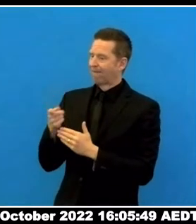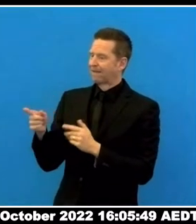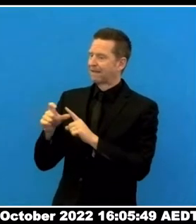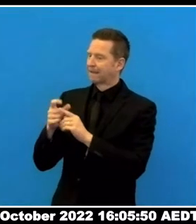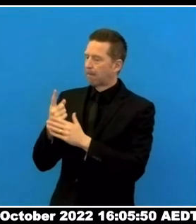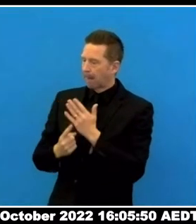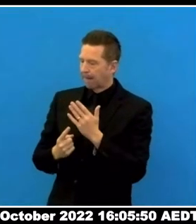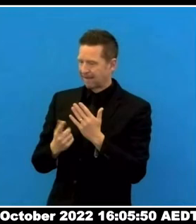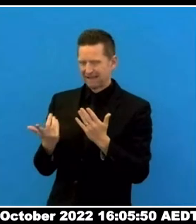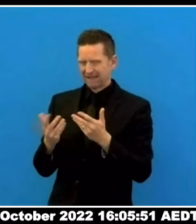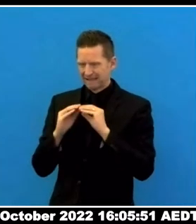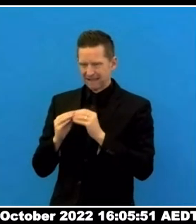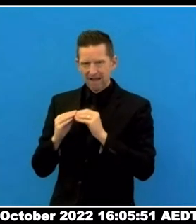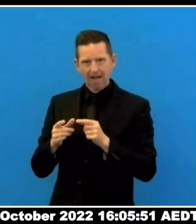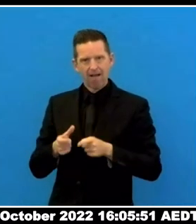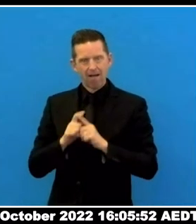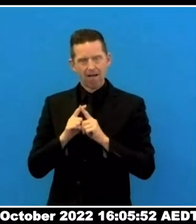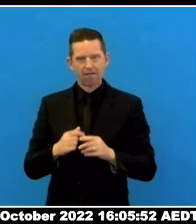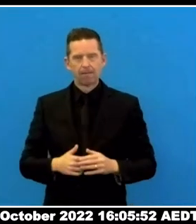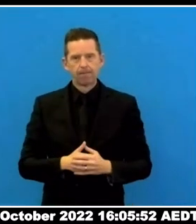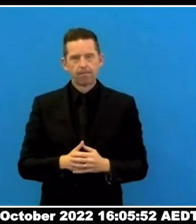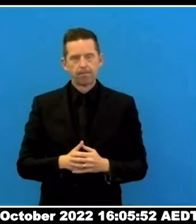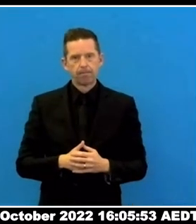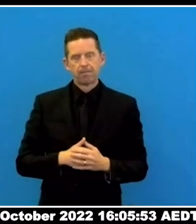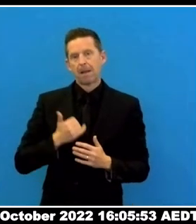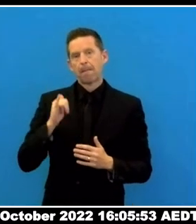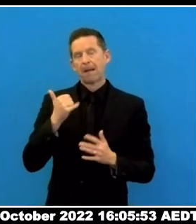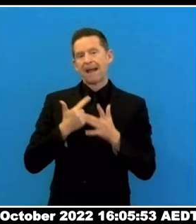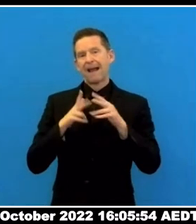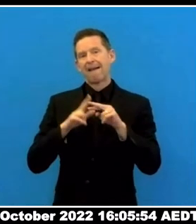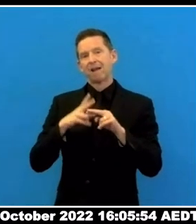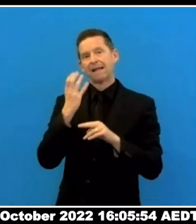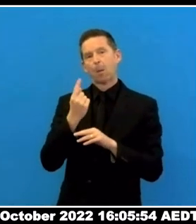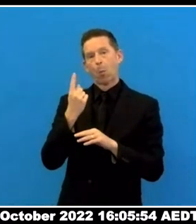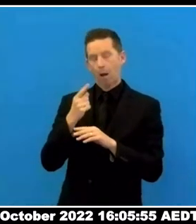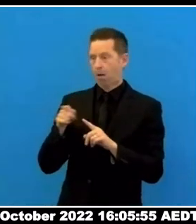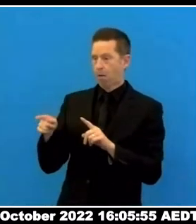When a few people step in from the community, then the rest of the community follow the same path.